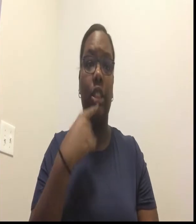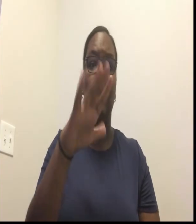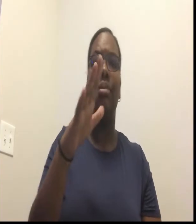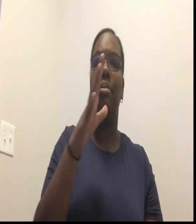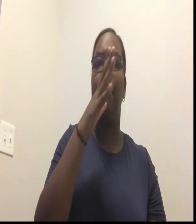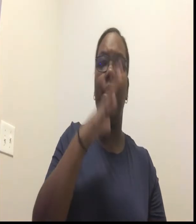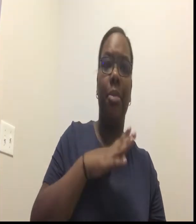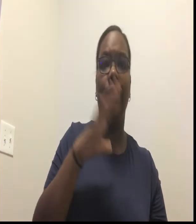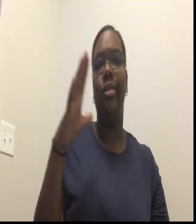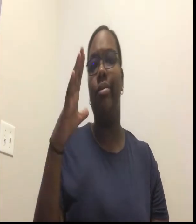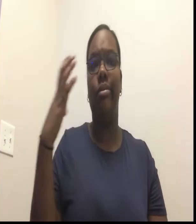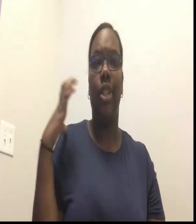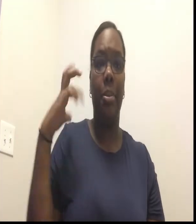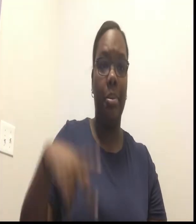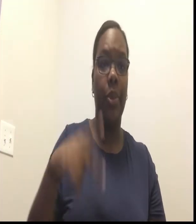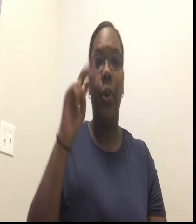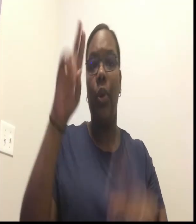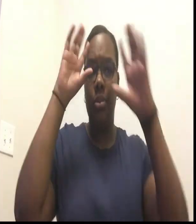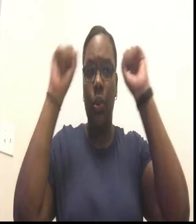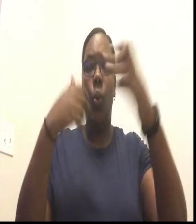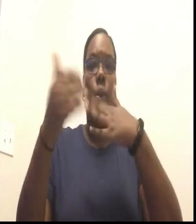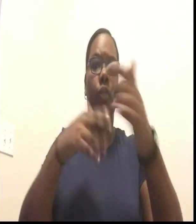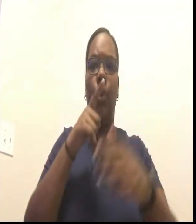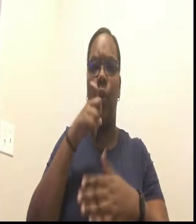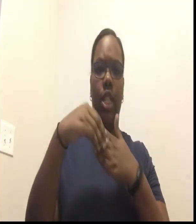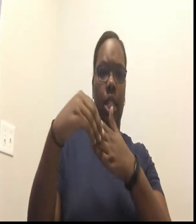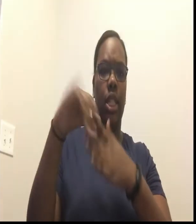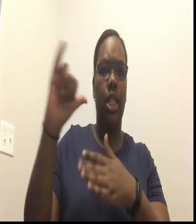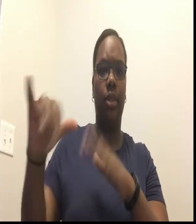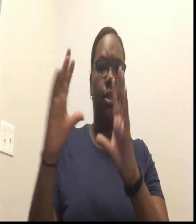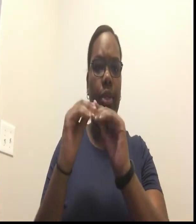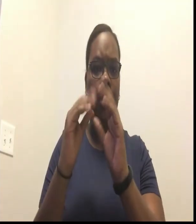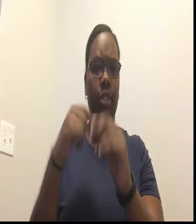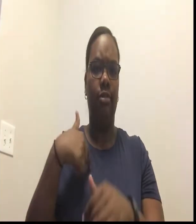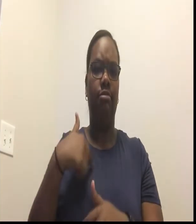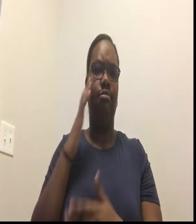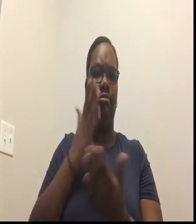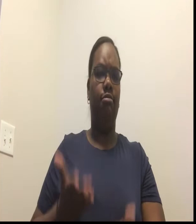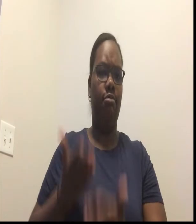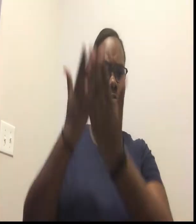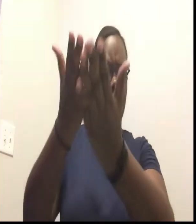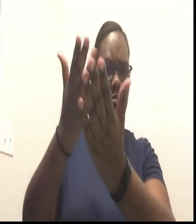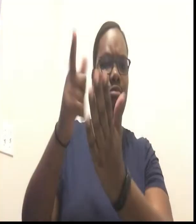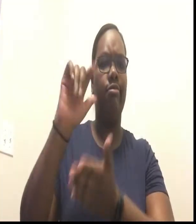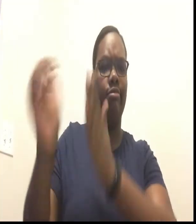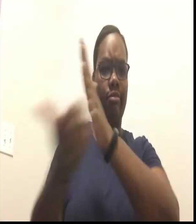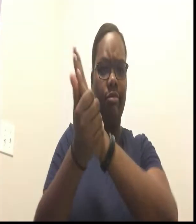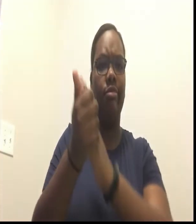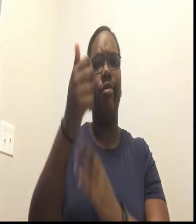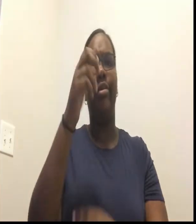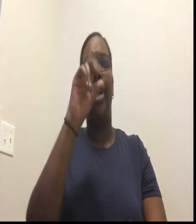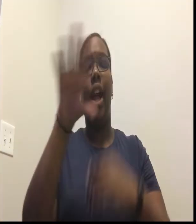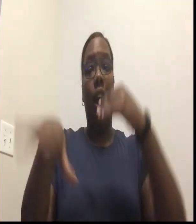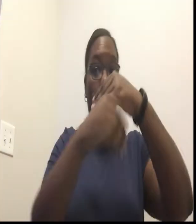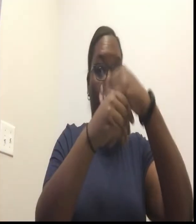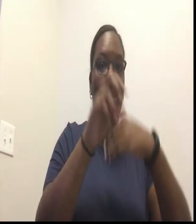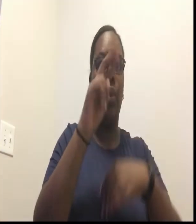that meeting I move that the motion be amended by adding or striking out all of